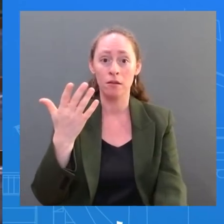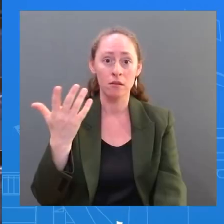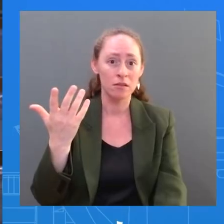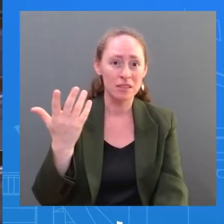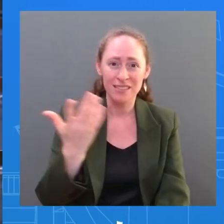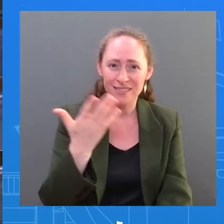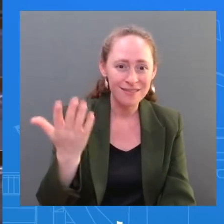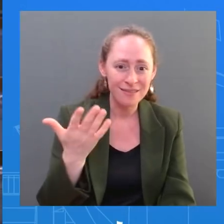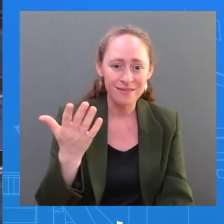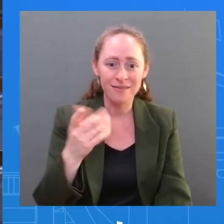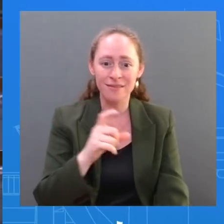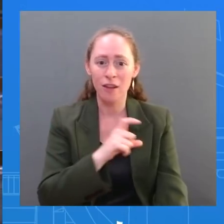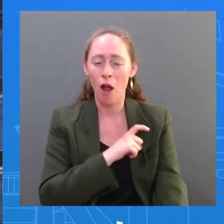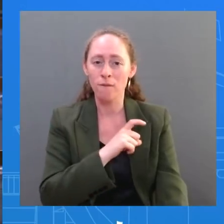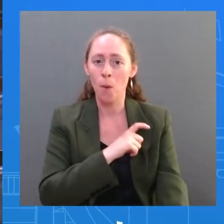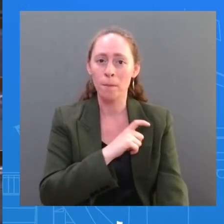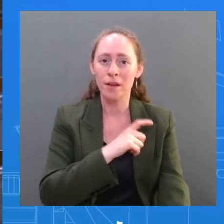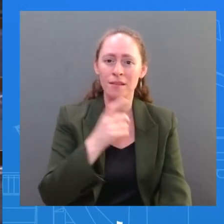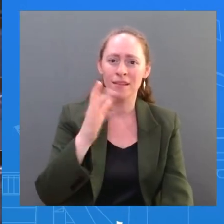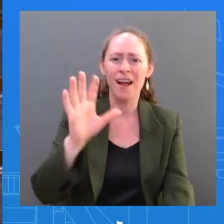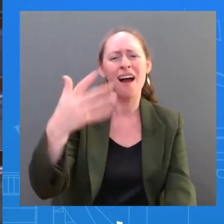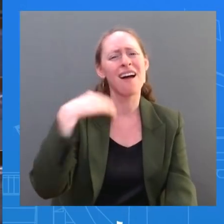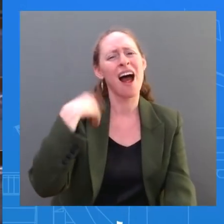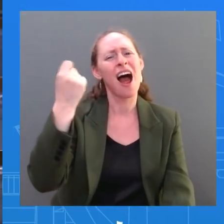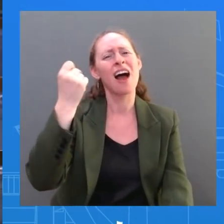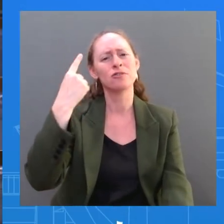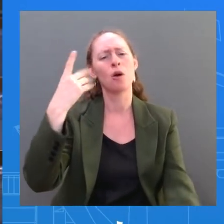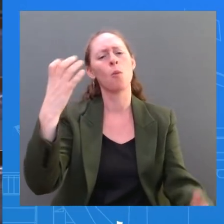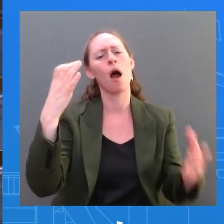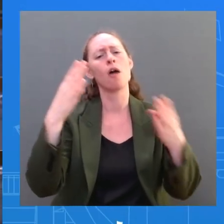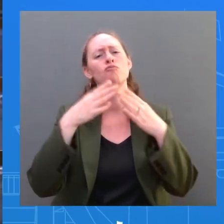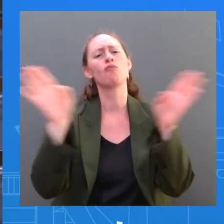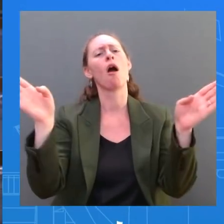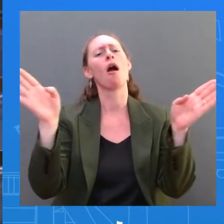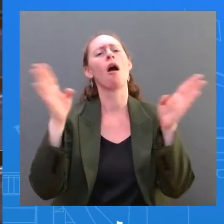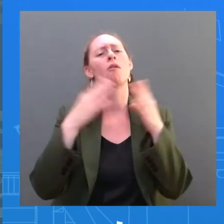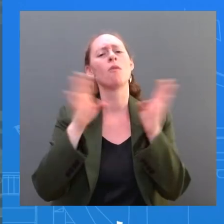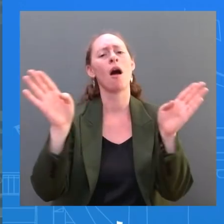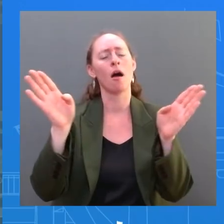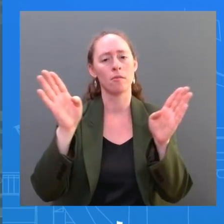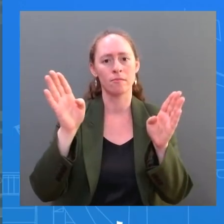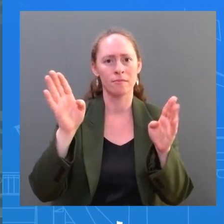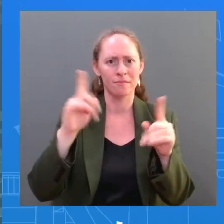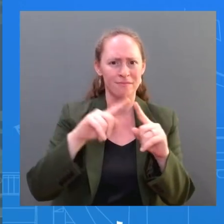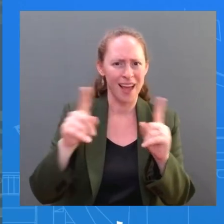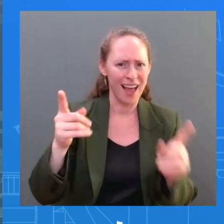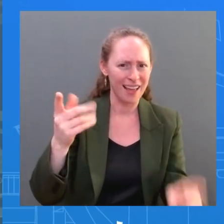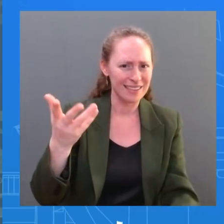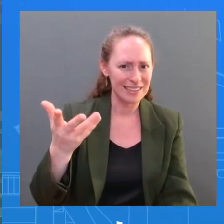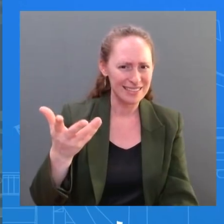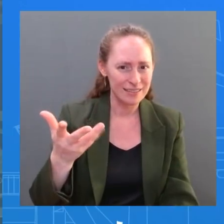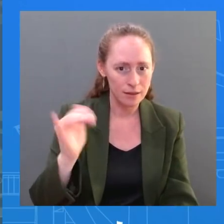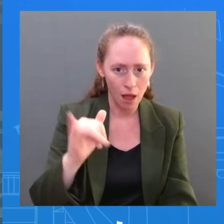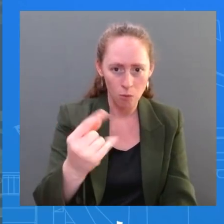he wants Congress to act. But, I mean, this little one certainly seems to be Ms. Jean-Pierre: Well, I think what the President is calling on